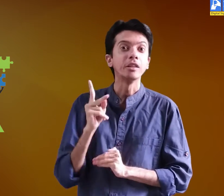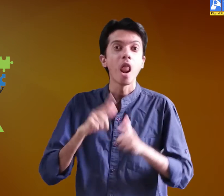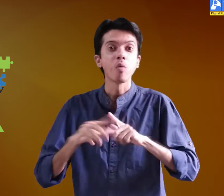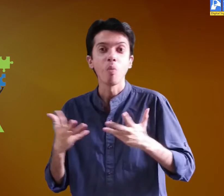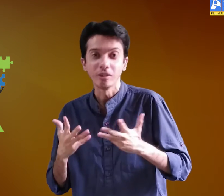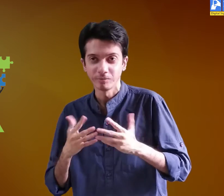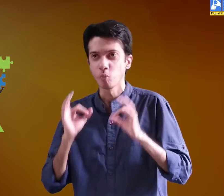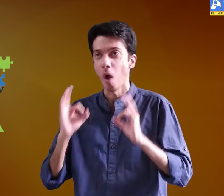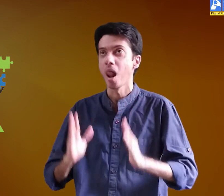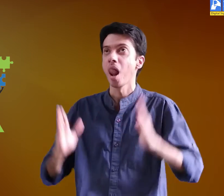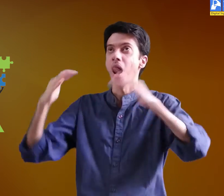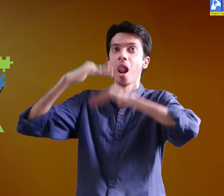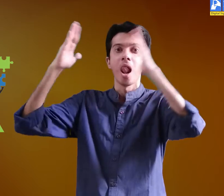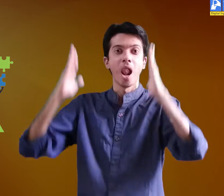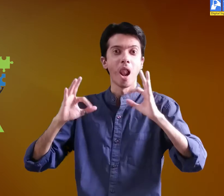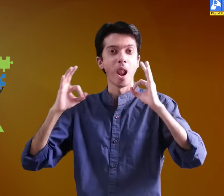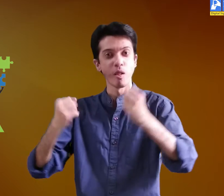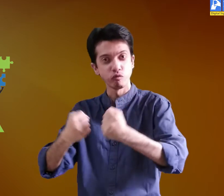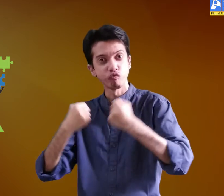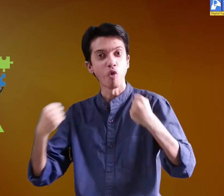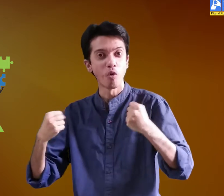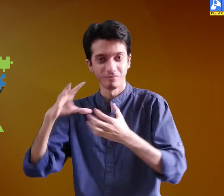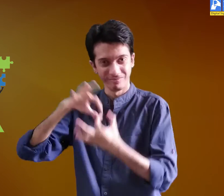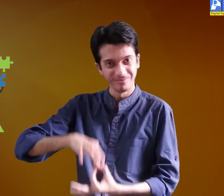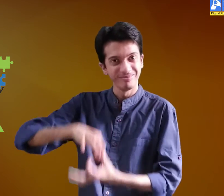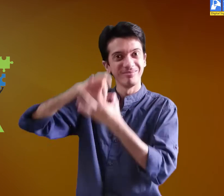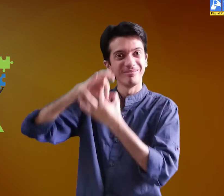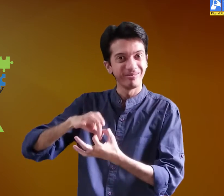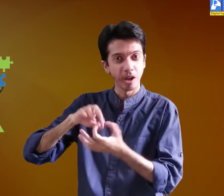in their early years of life in the critical period they acquire their first language